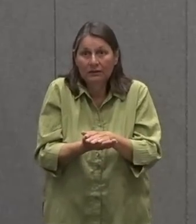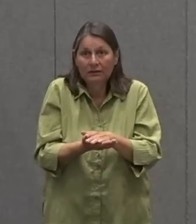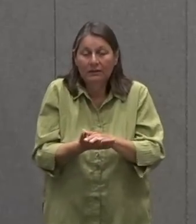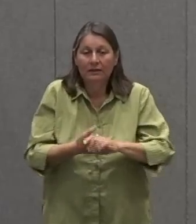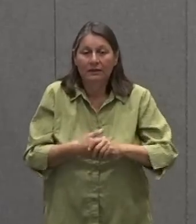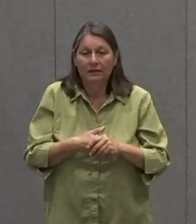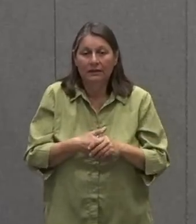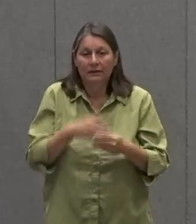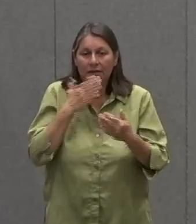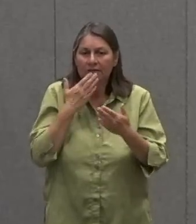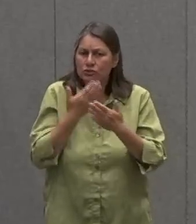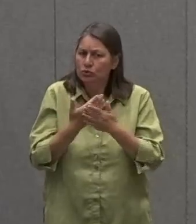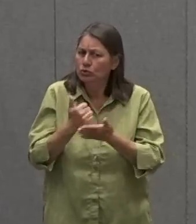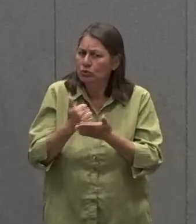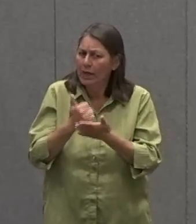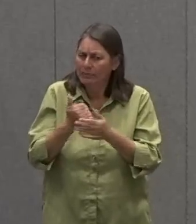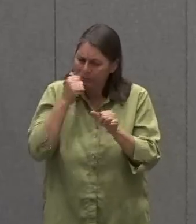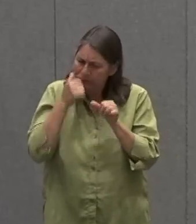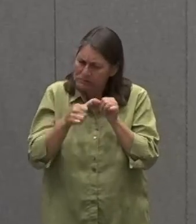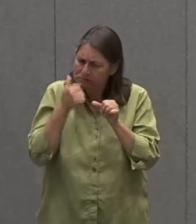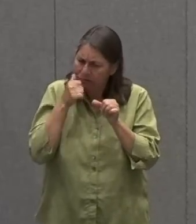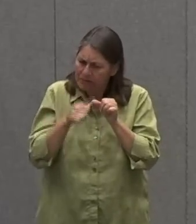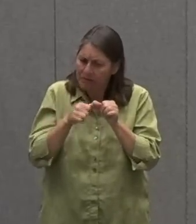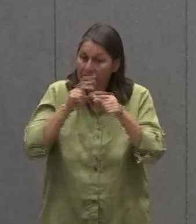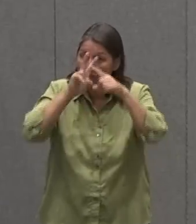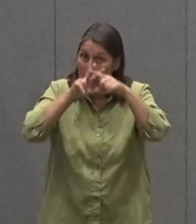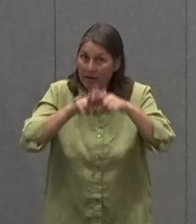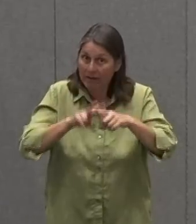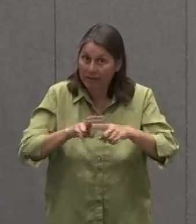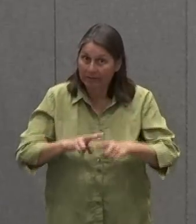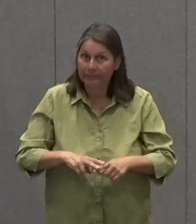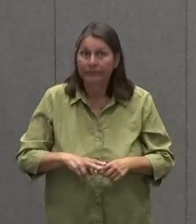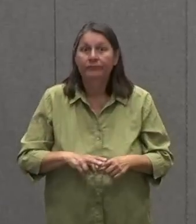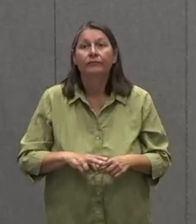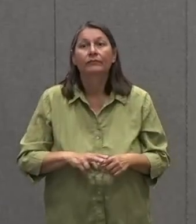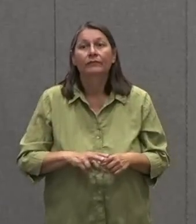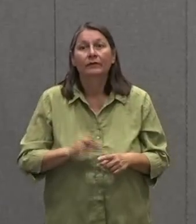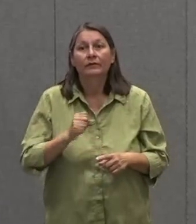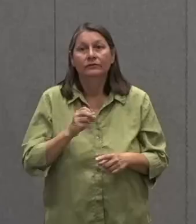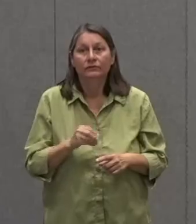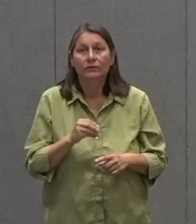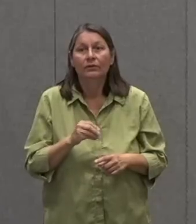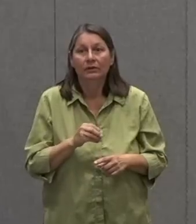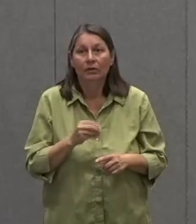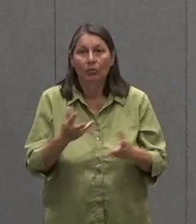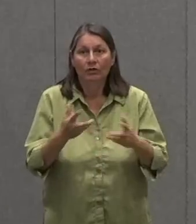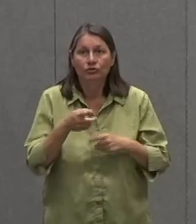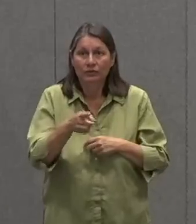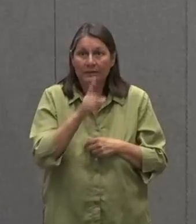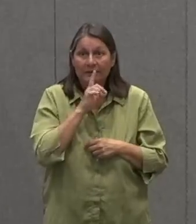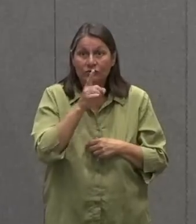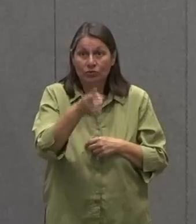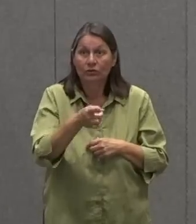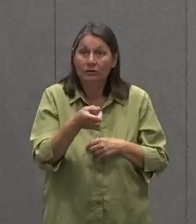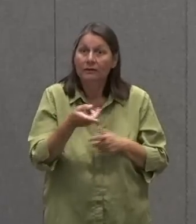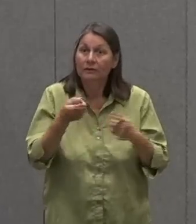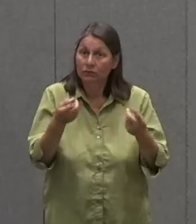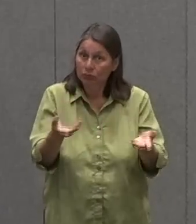to remember your vocabulary, so one of the things that we want to make sure that you do with your vocabulary is